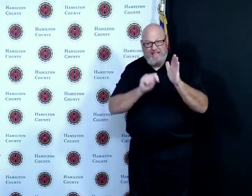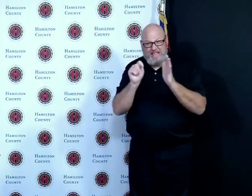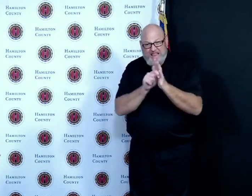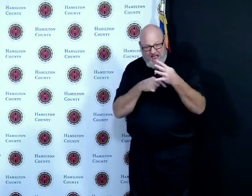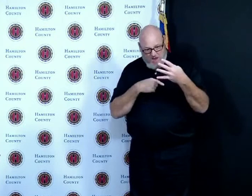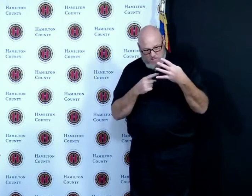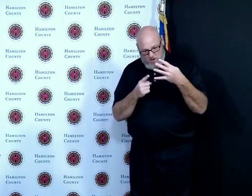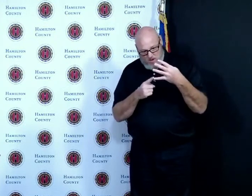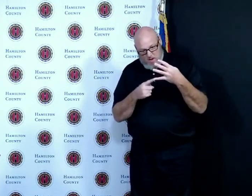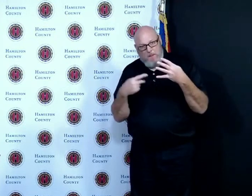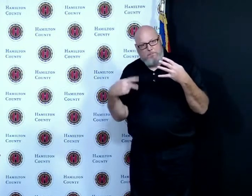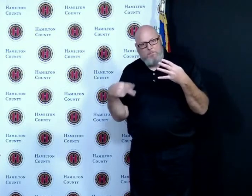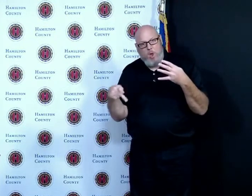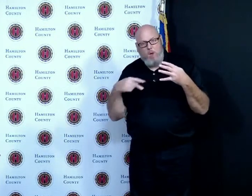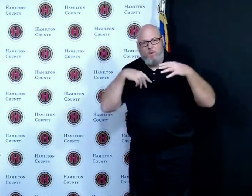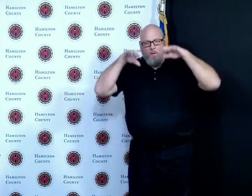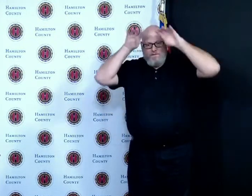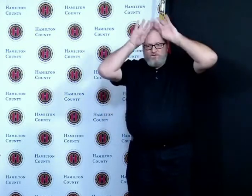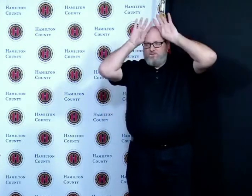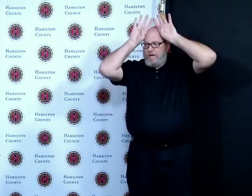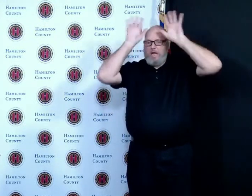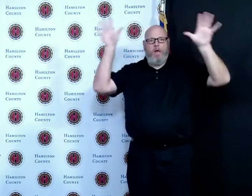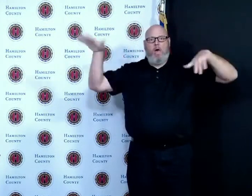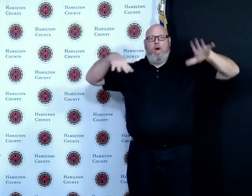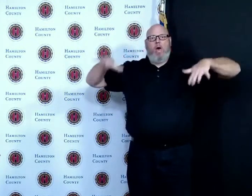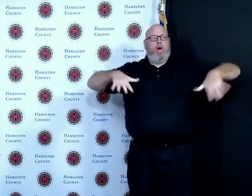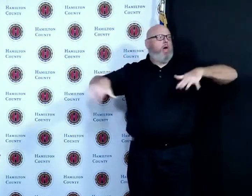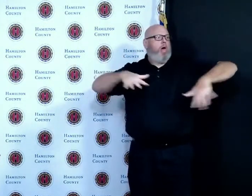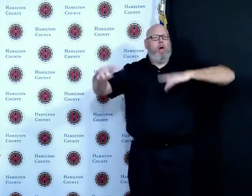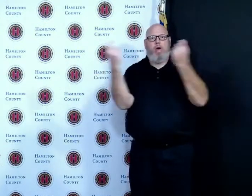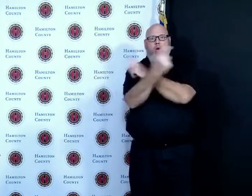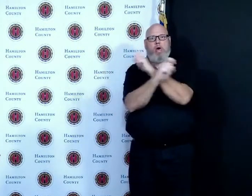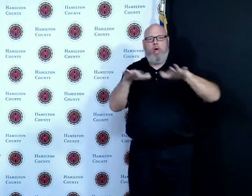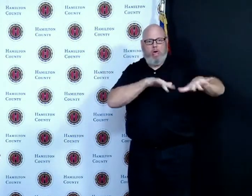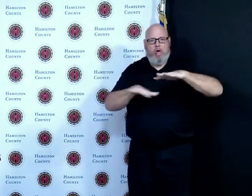where there's close quarters and folks have been eligible we heard Commissioner Driehaus say that